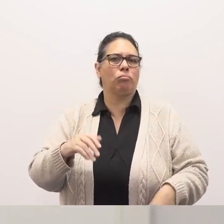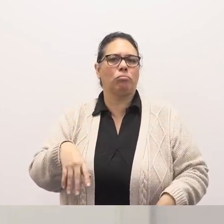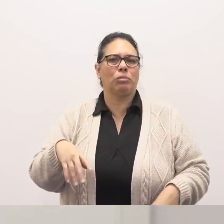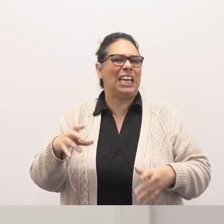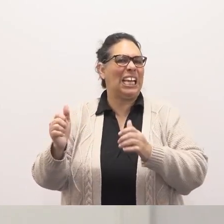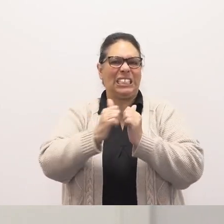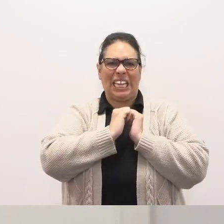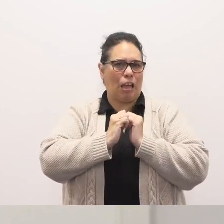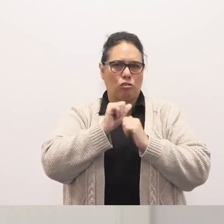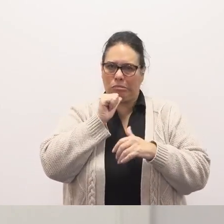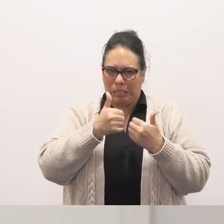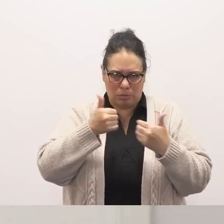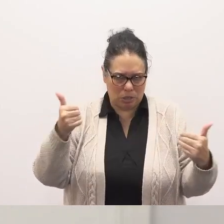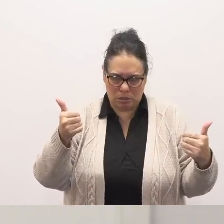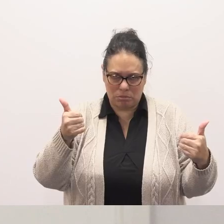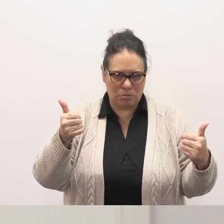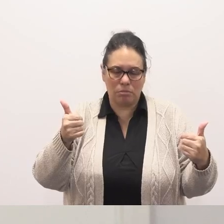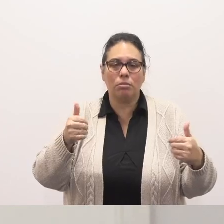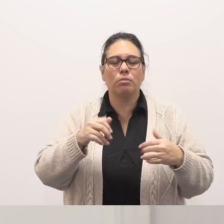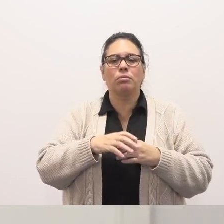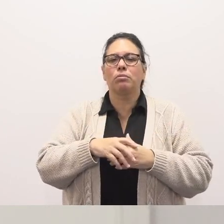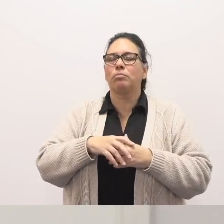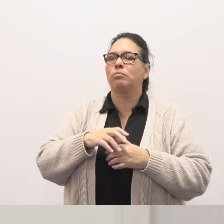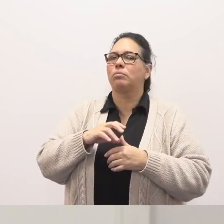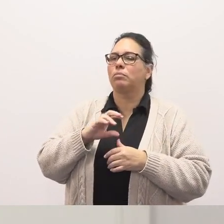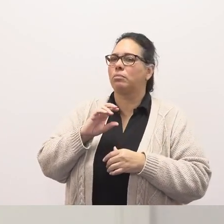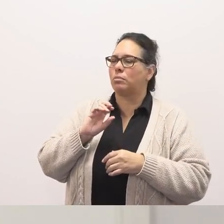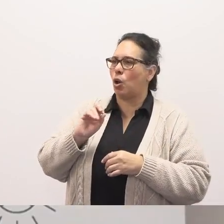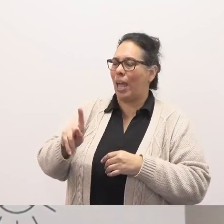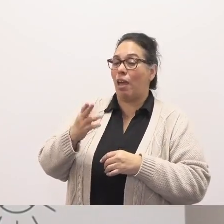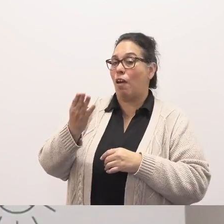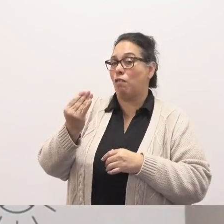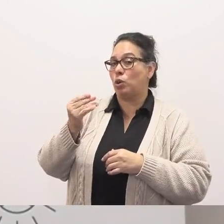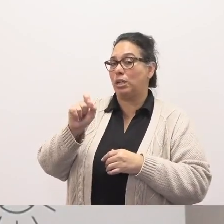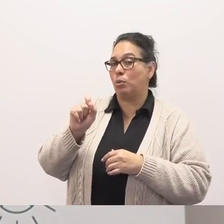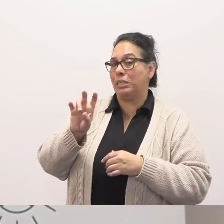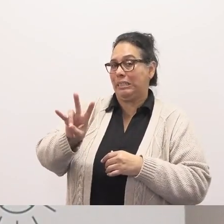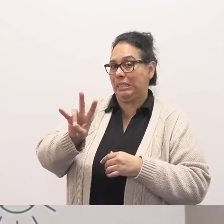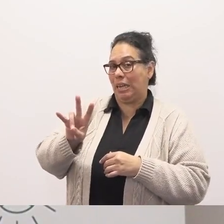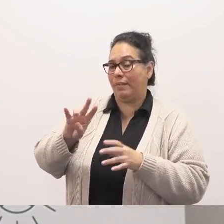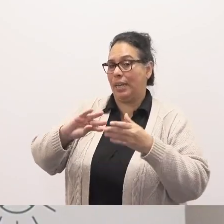It's on a separate item. And then Item 14.7, number 13.